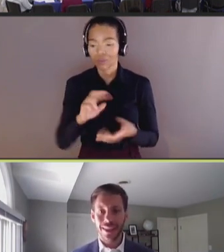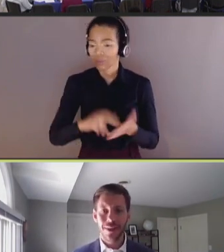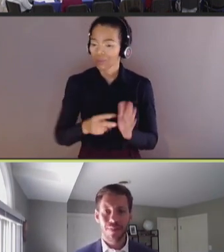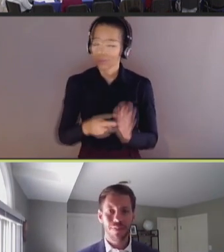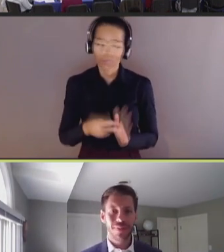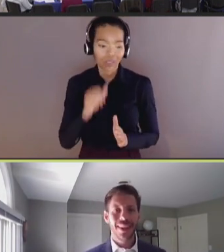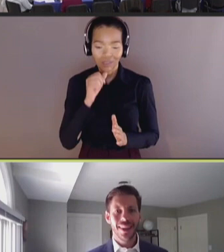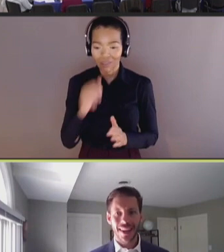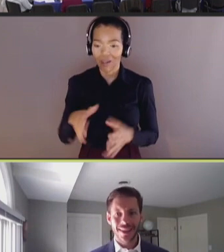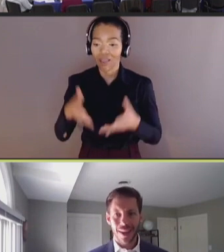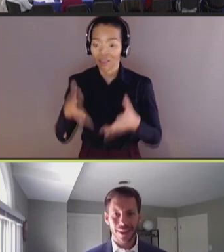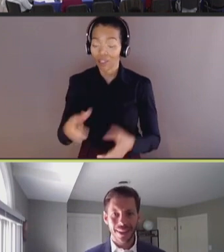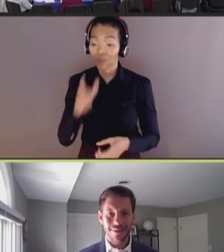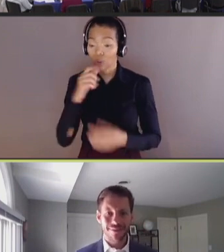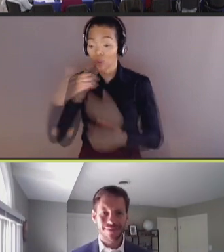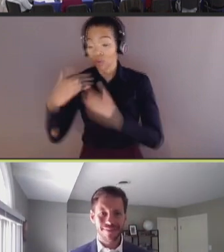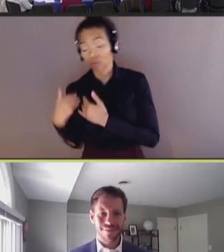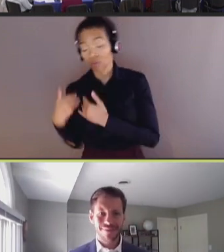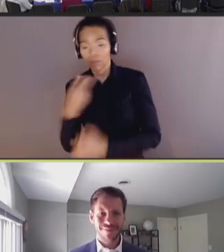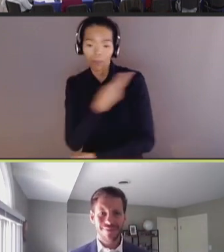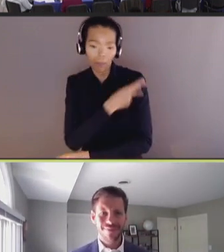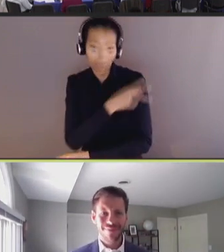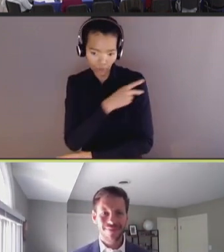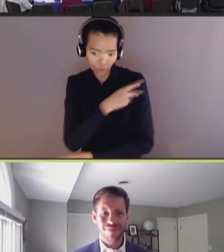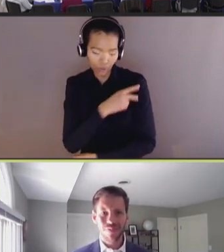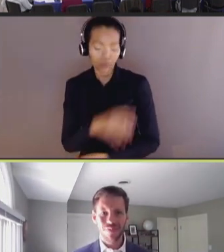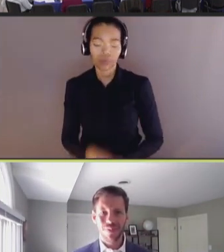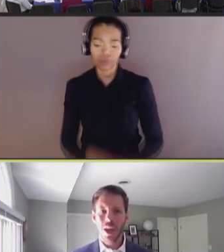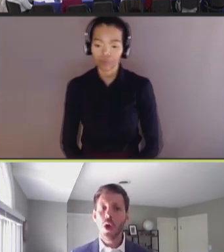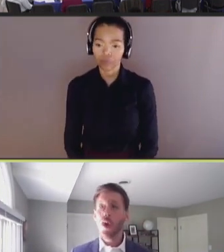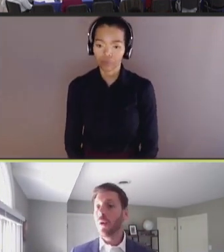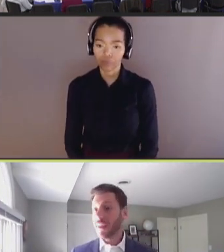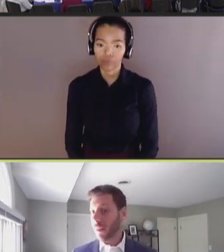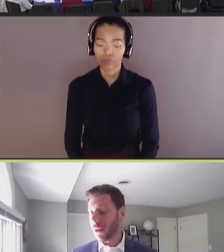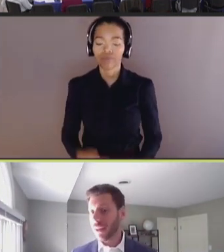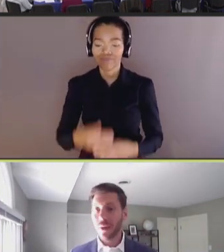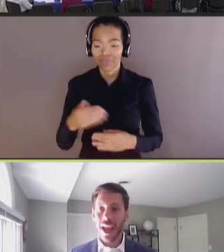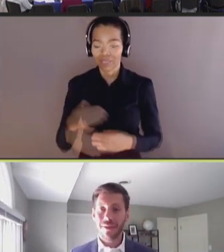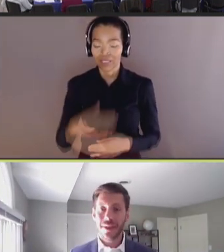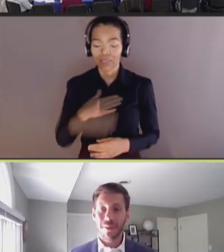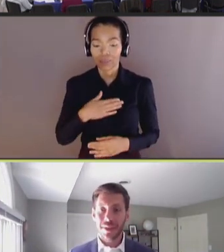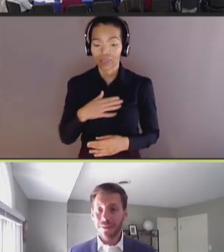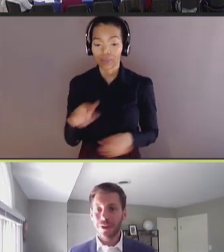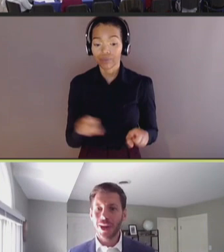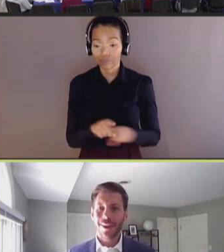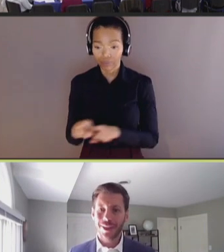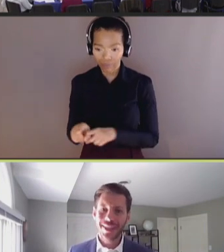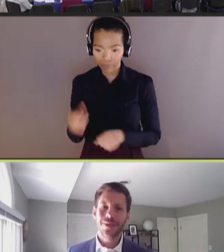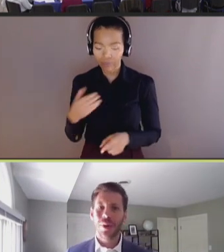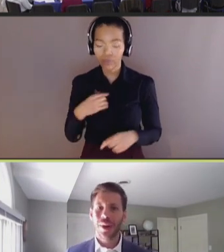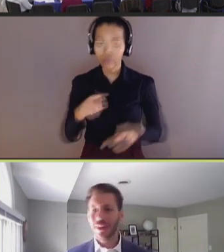this. Next slide, please. Similarly, we have some different challenges with the